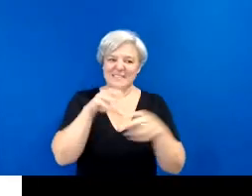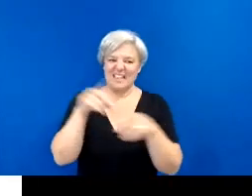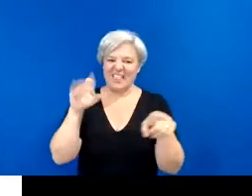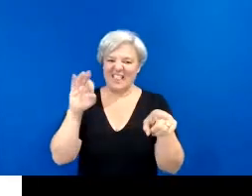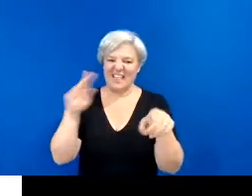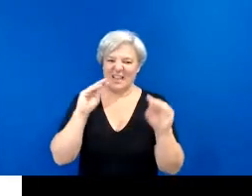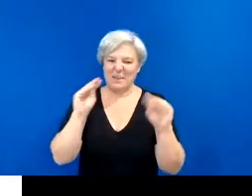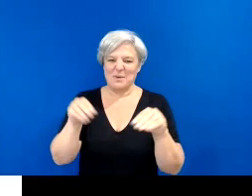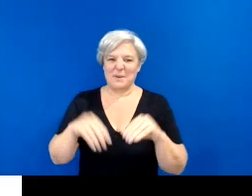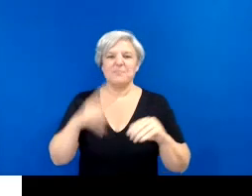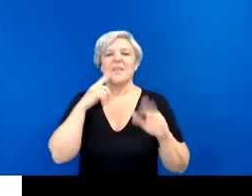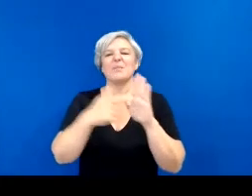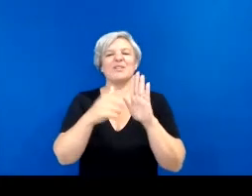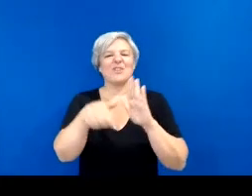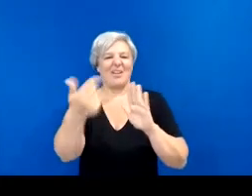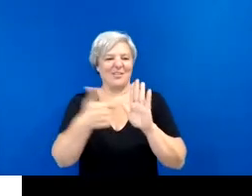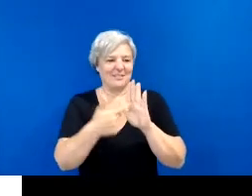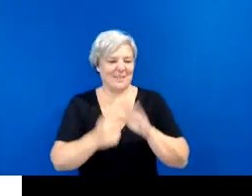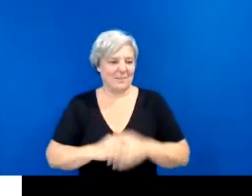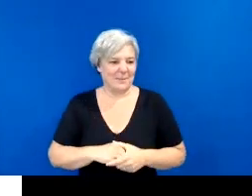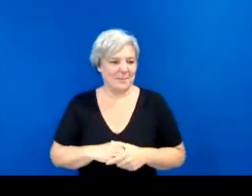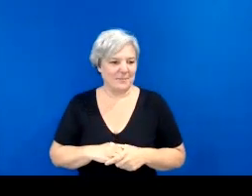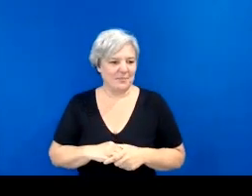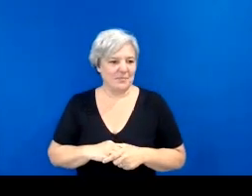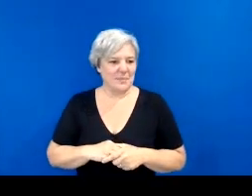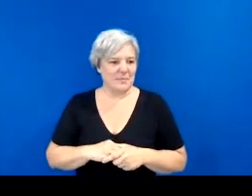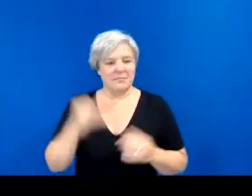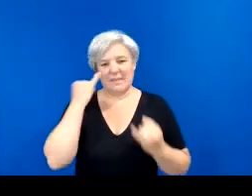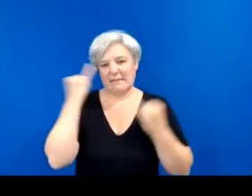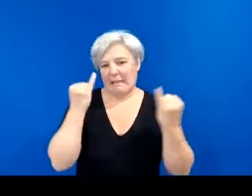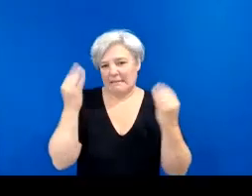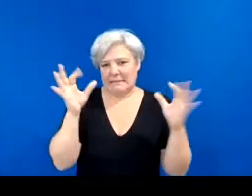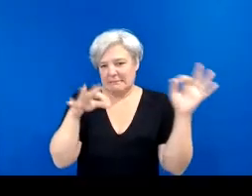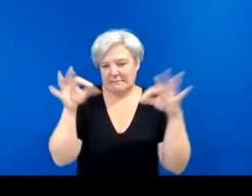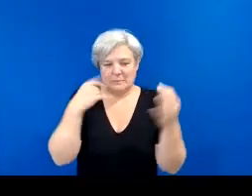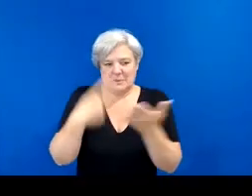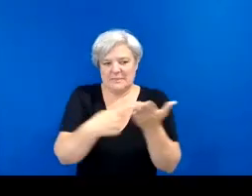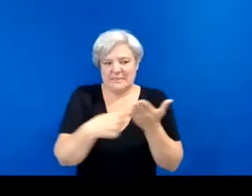Let me just show you a couple other a couple other ideas that have been talked about actually in the literature.